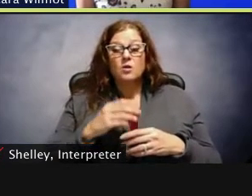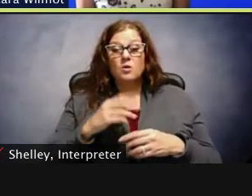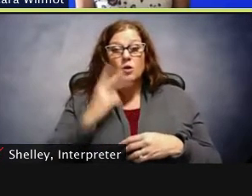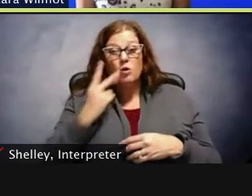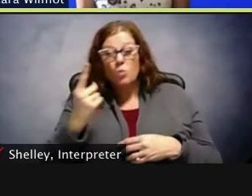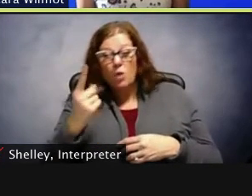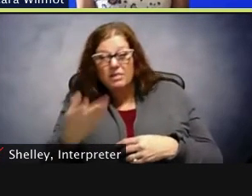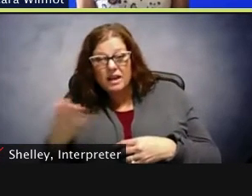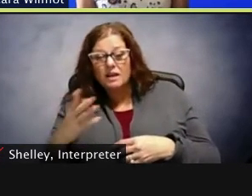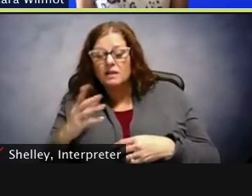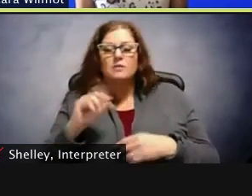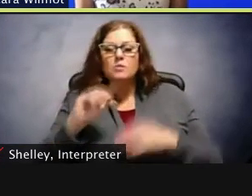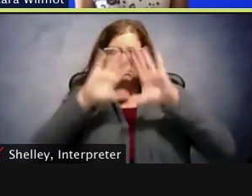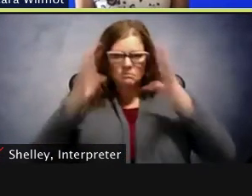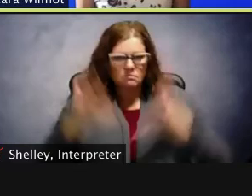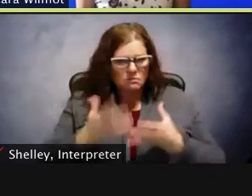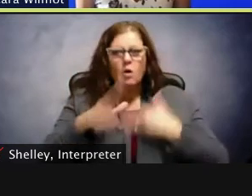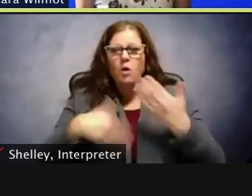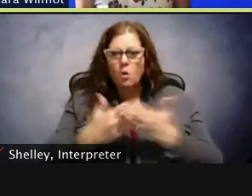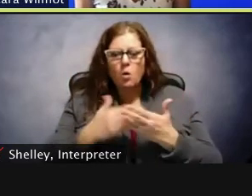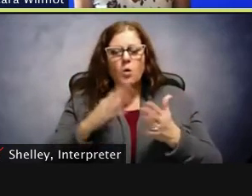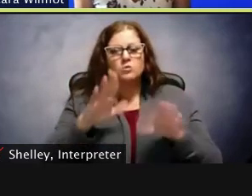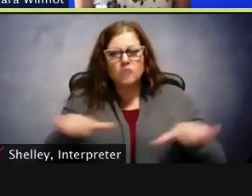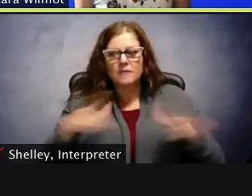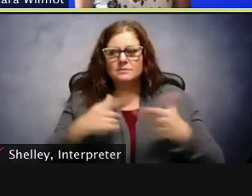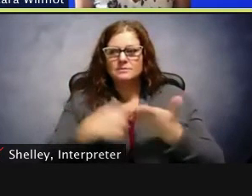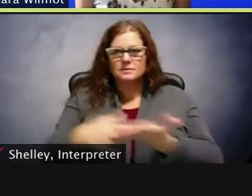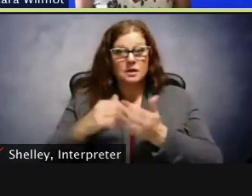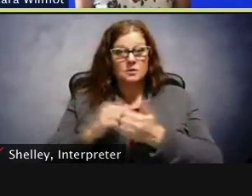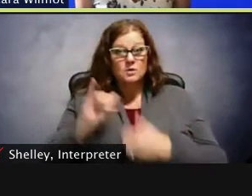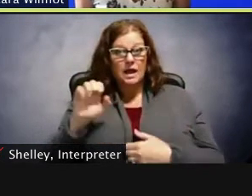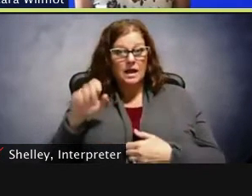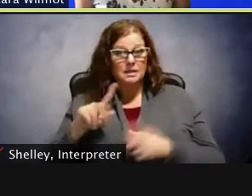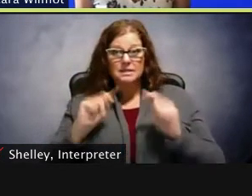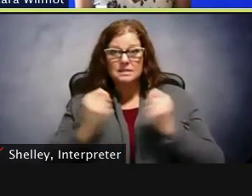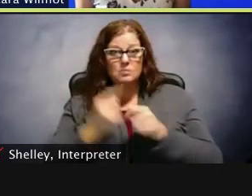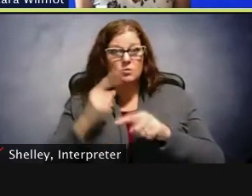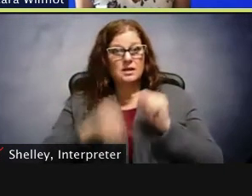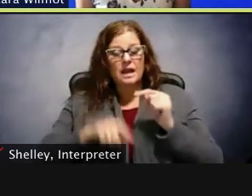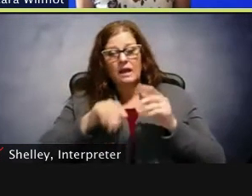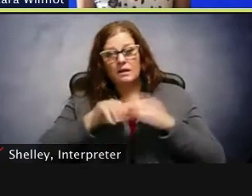have a discussion with the IEP team. There is no way to go into every aspect of deciding on